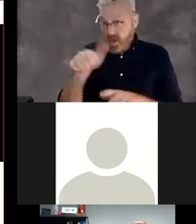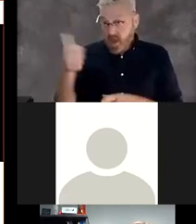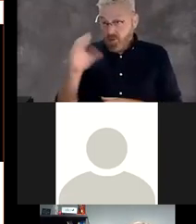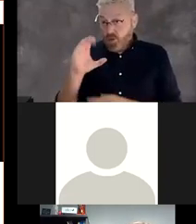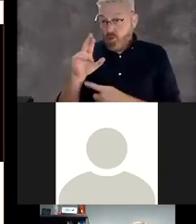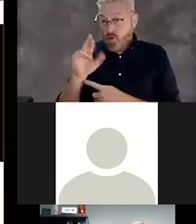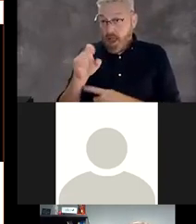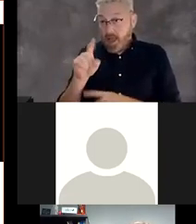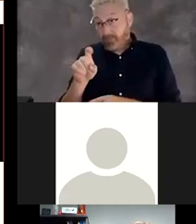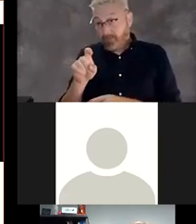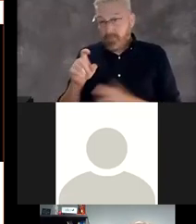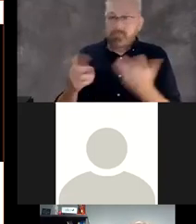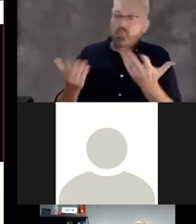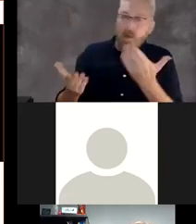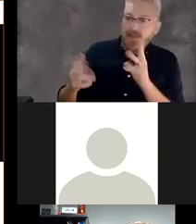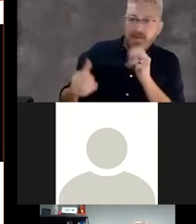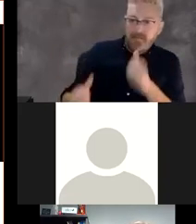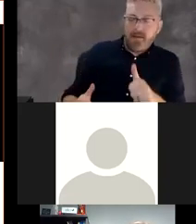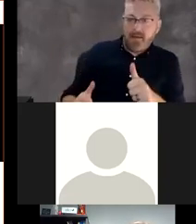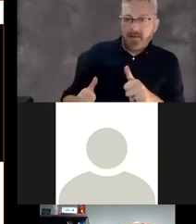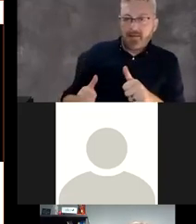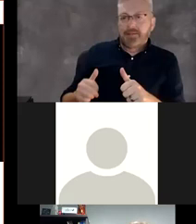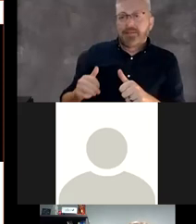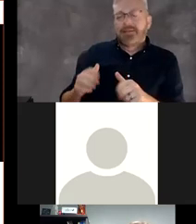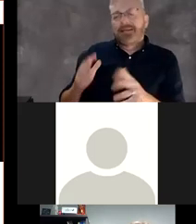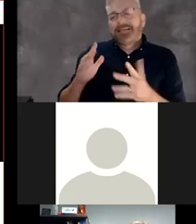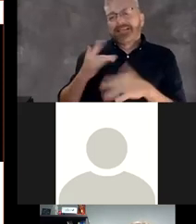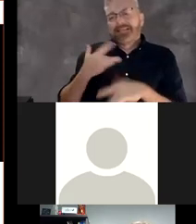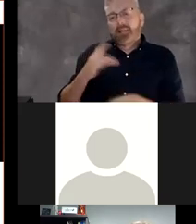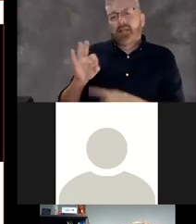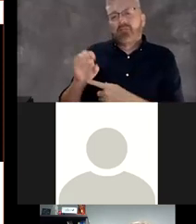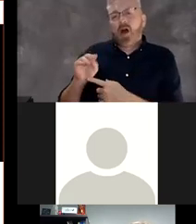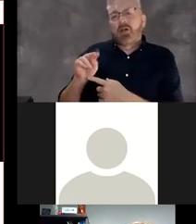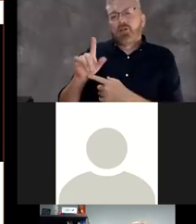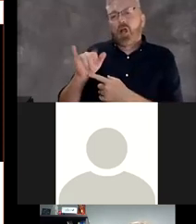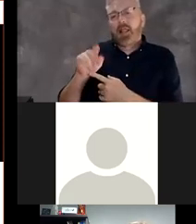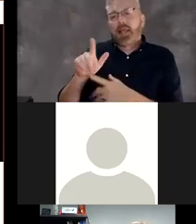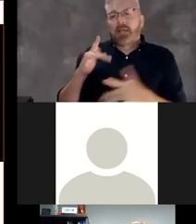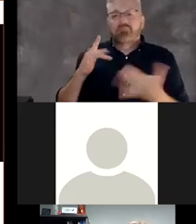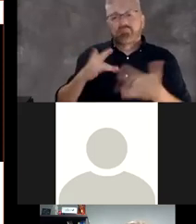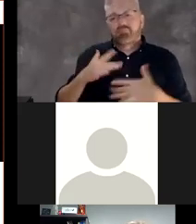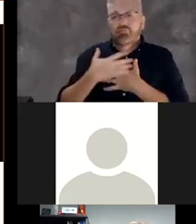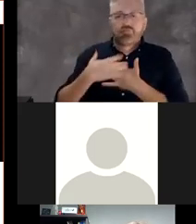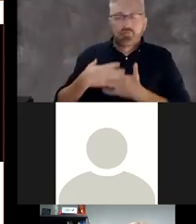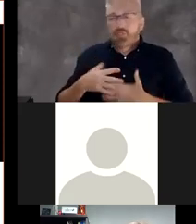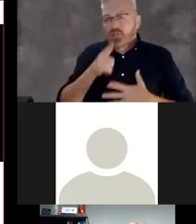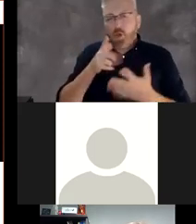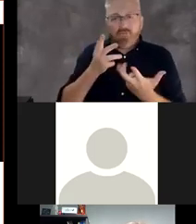PROBABLY NOT. KISSING AND FONDLING DON'T HIT THE DEFINITION OF A SEX ACT UNDER IOWA LAW IF IT'S OVER THE